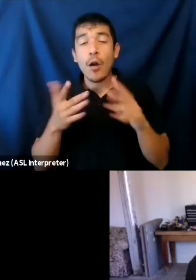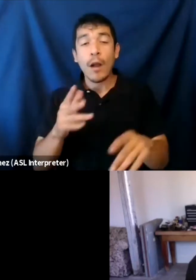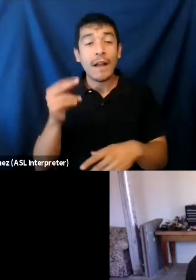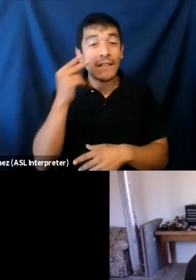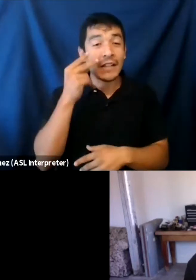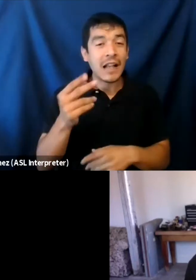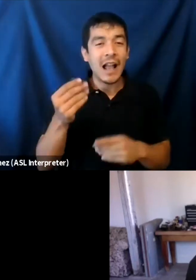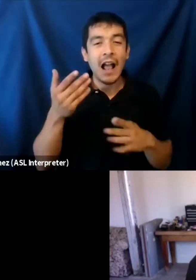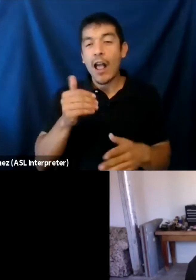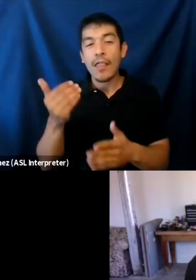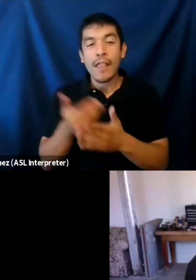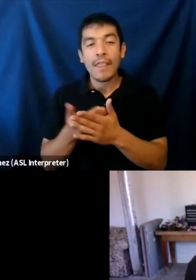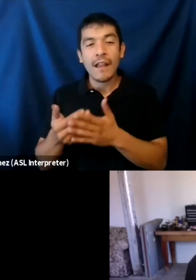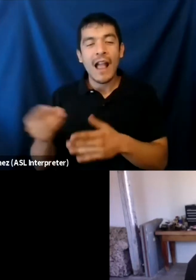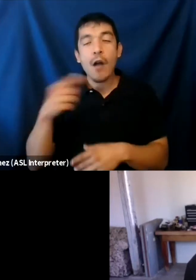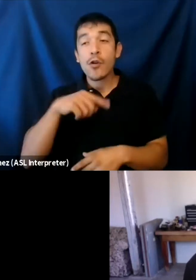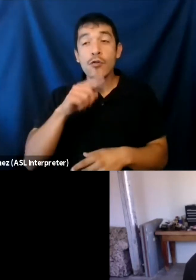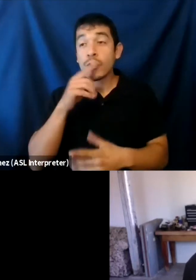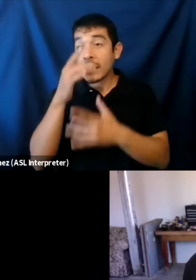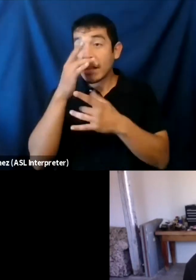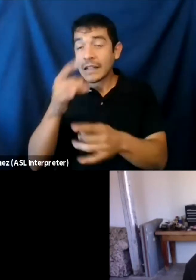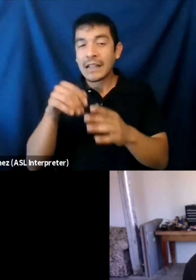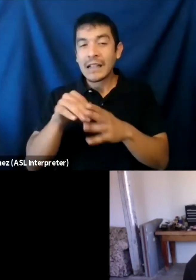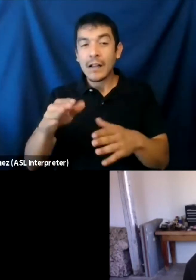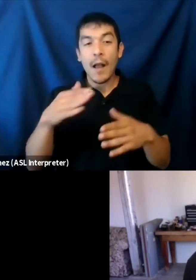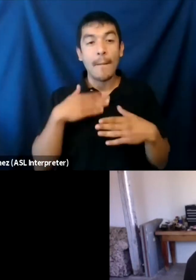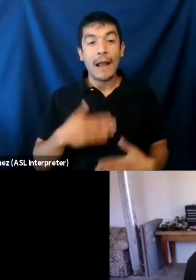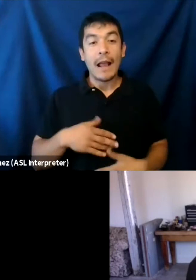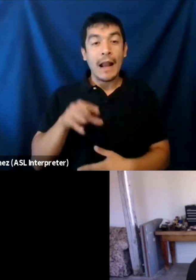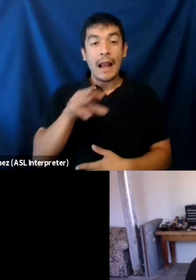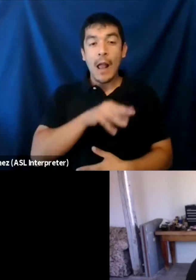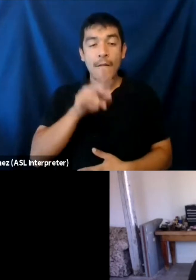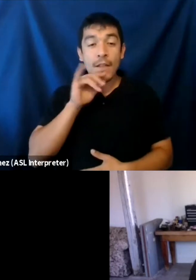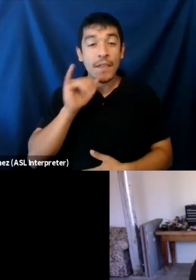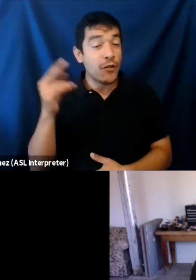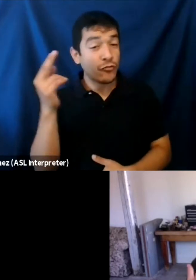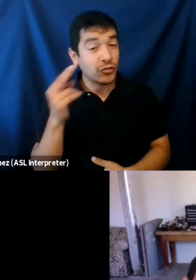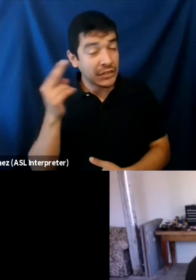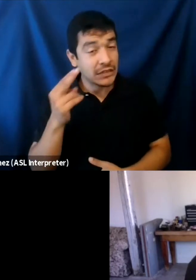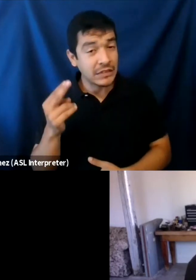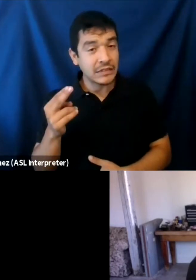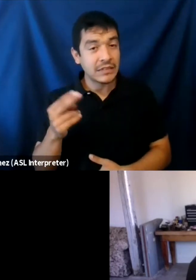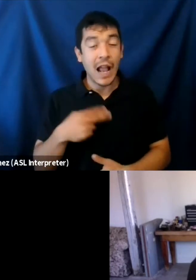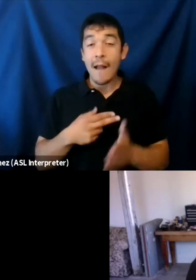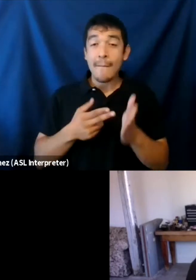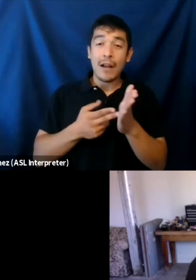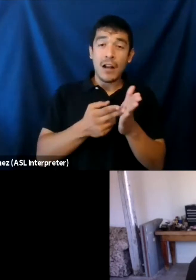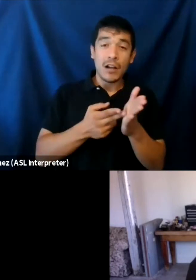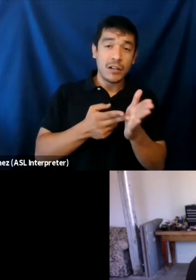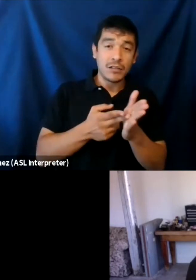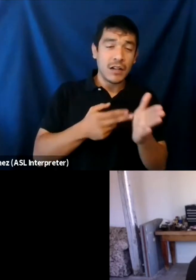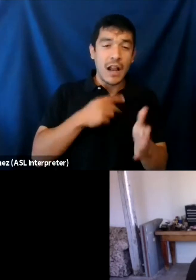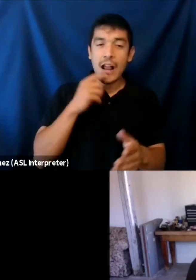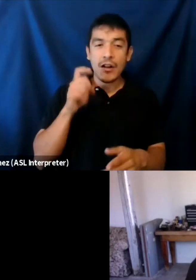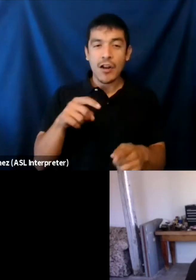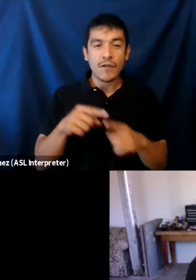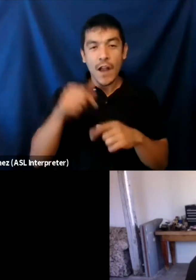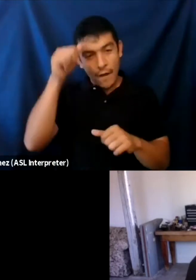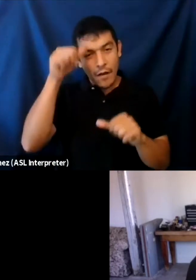and we're really interested in body cameras for that reason. Like, there's, I'm being honest. I don't have to remember any lie that I've told,